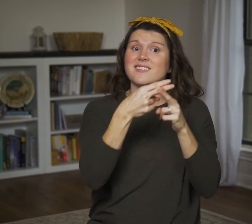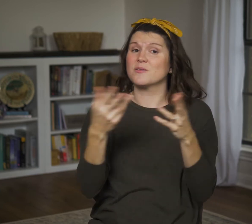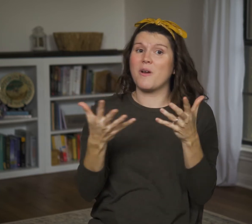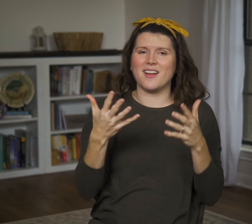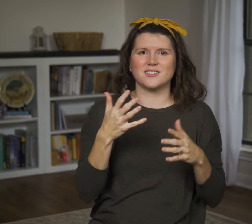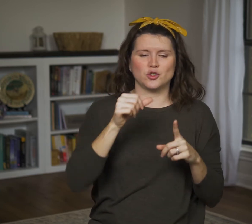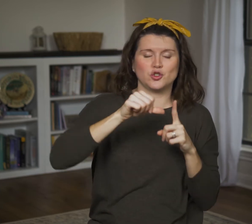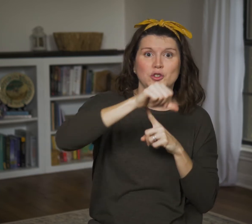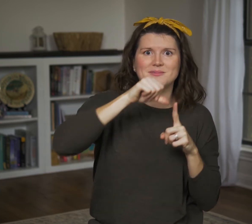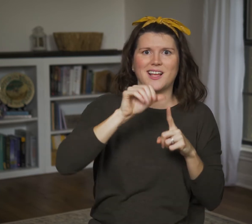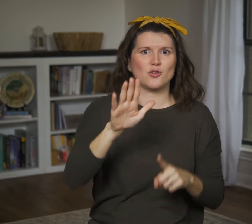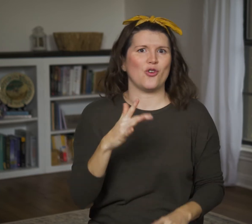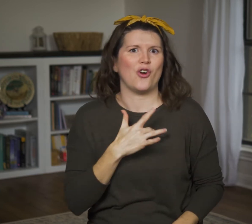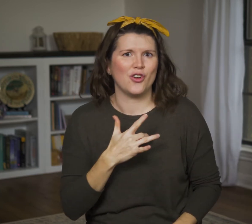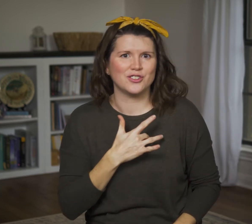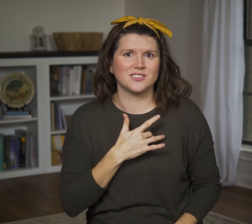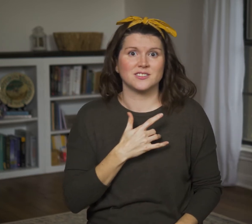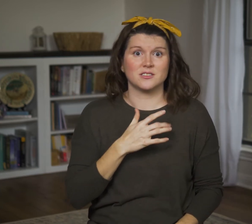In 10:16 he says, “Circumcise your heart”.